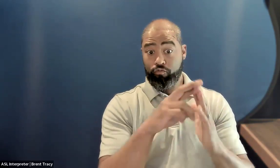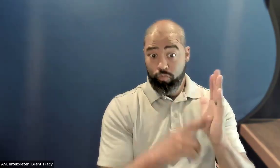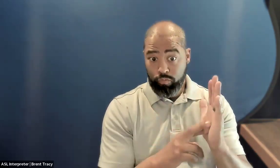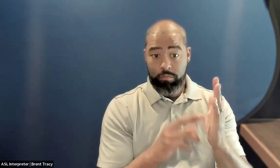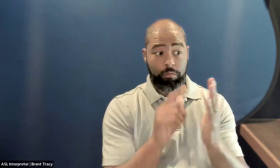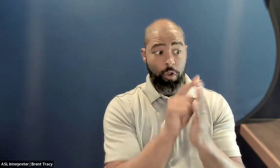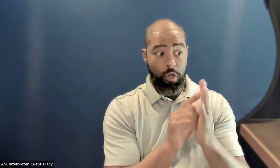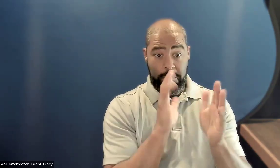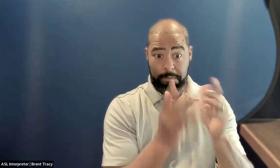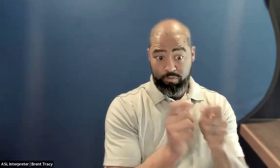Next slide.